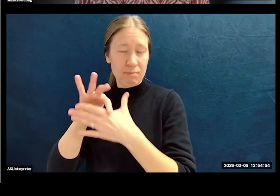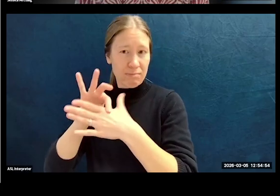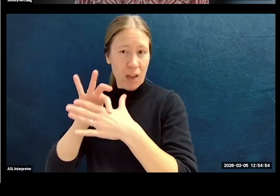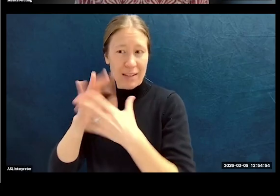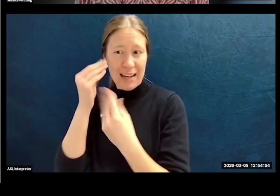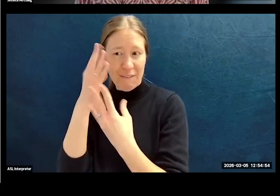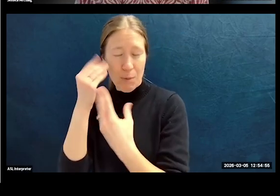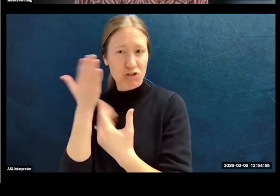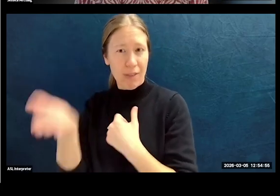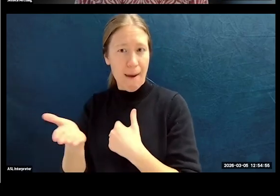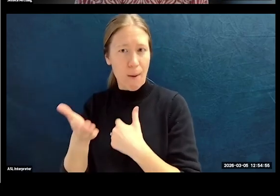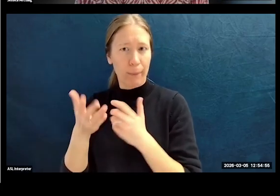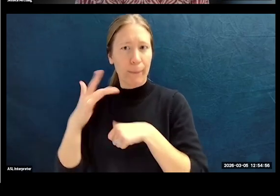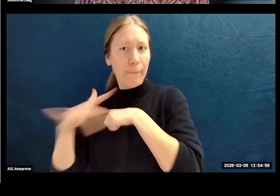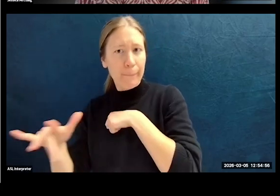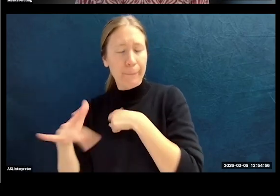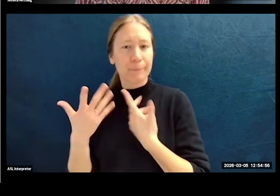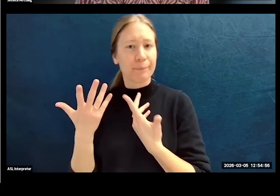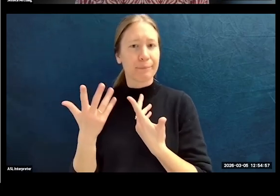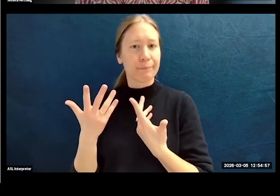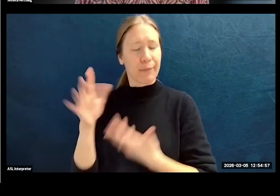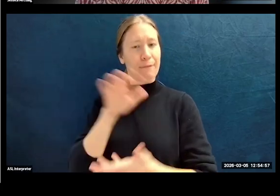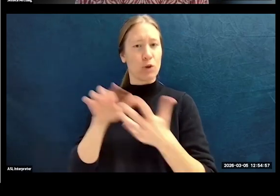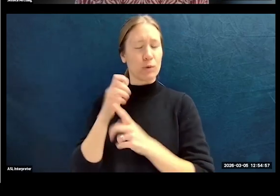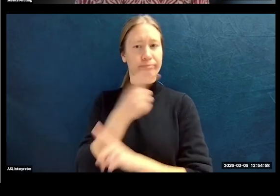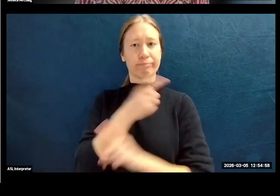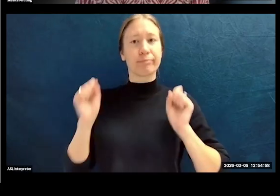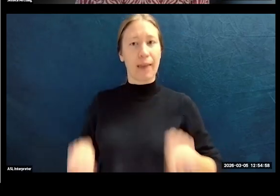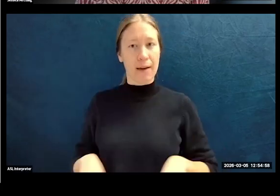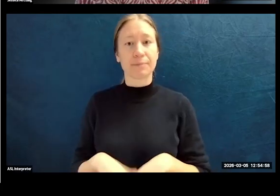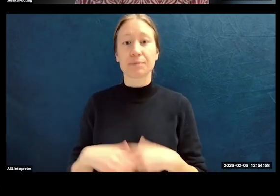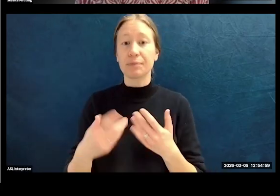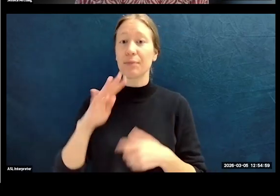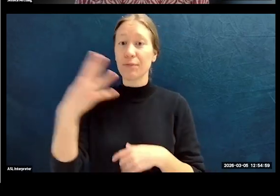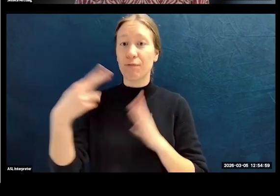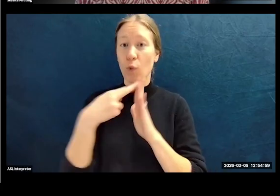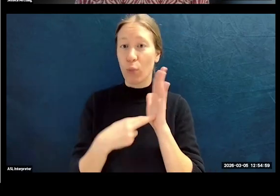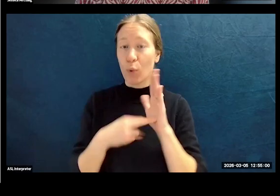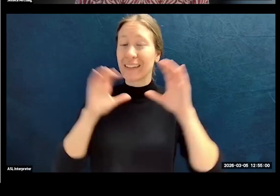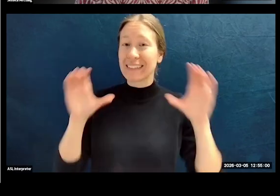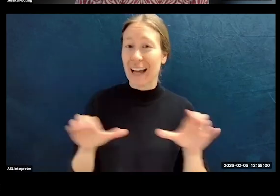The fourth rule is that decorative elements and some repeat elements, so an example of this